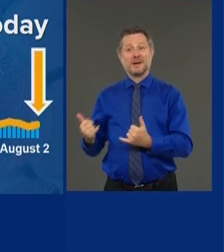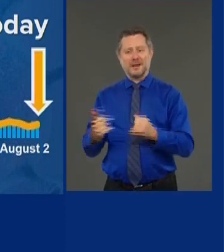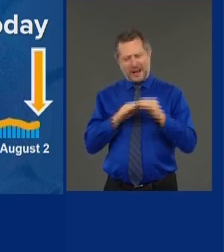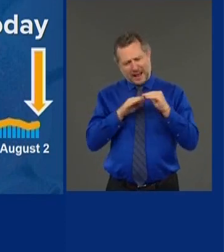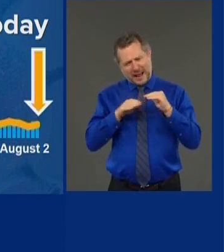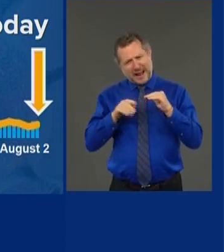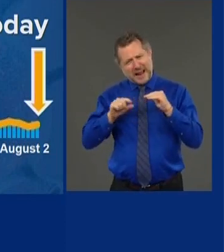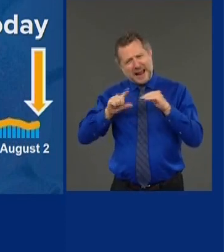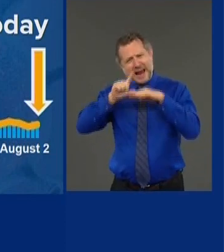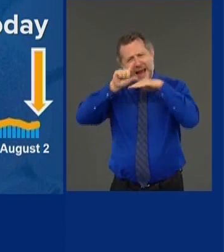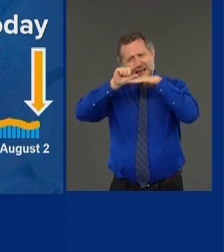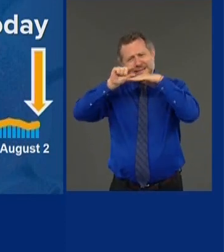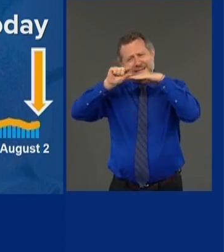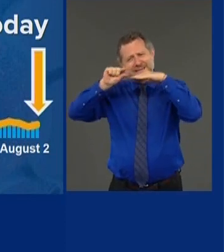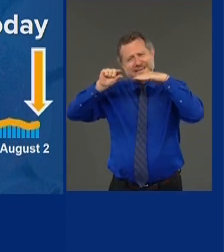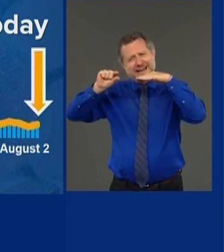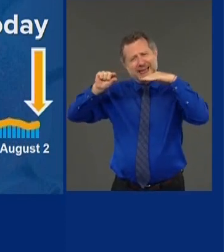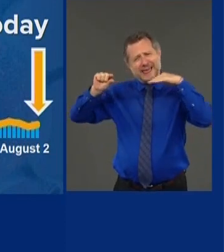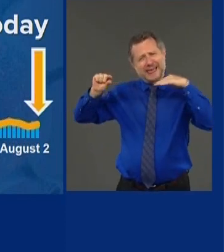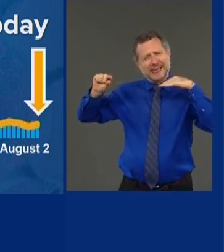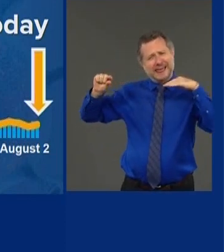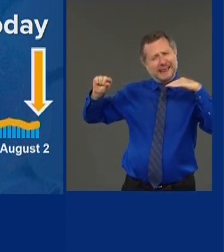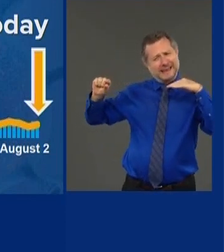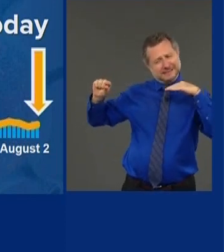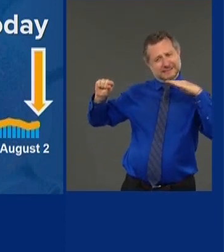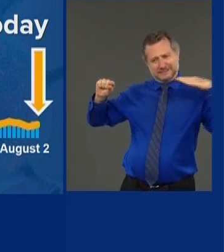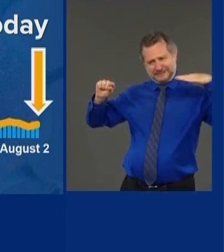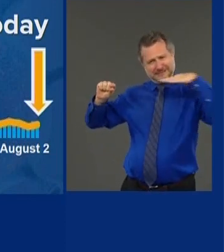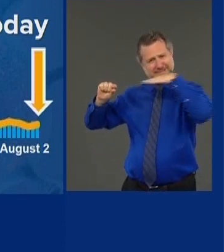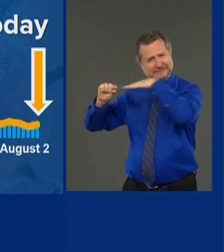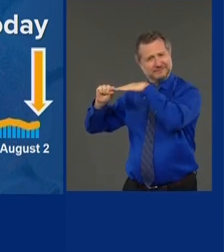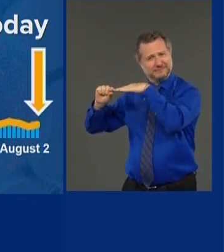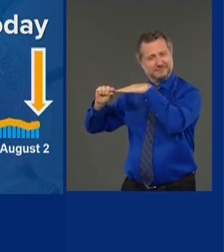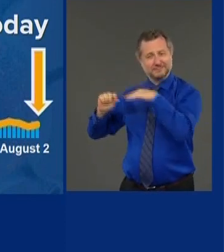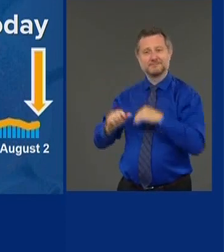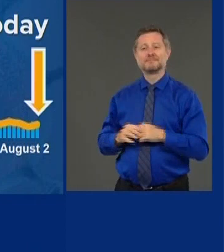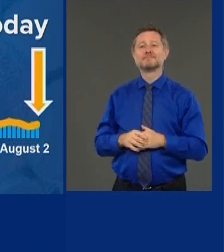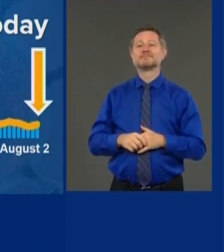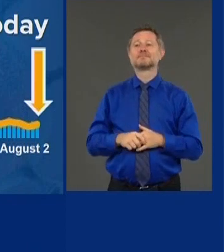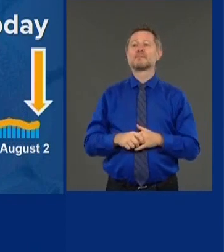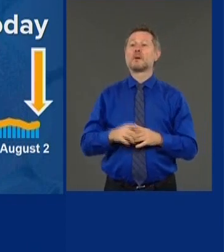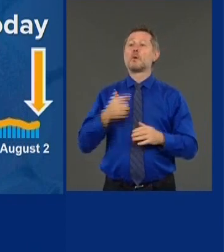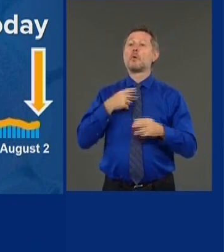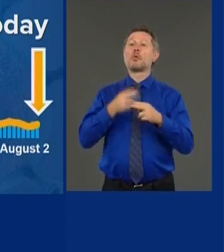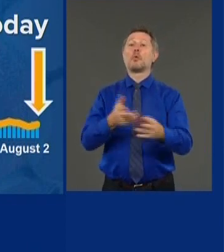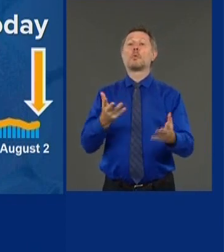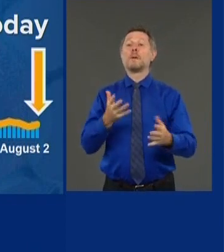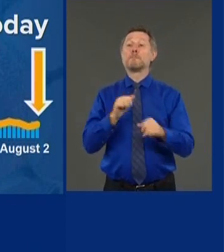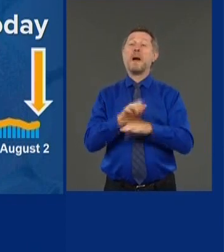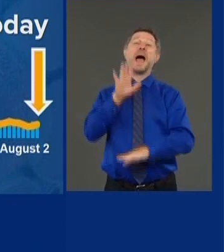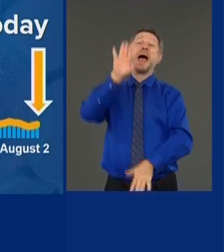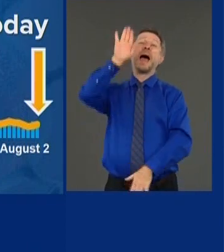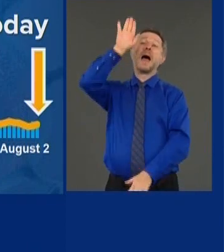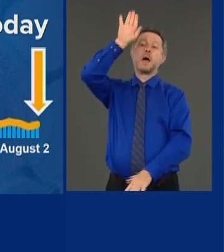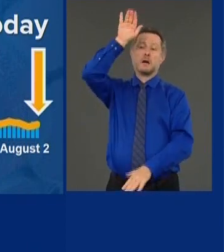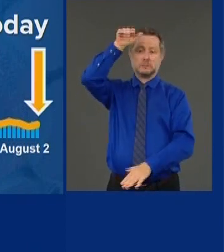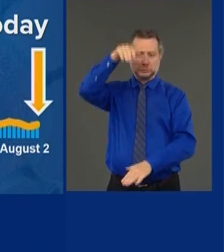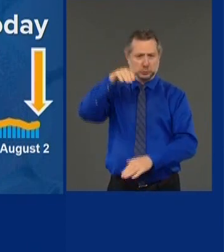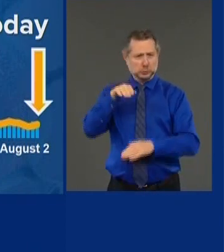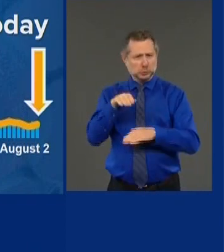WE STARTED REOPENING MAY 15th. THAT'S WHERE IT WAS ON THE CURVE. YOU CALL IT A CURVE. I CALL IT A DESCENT OF THE